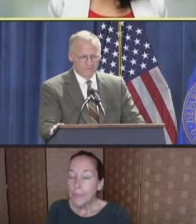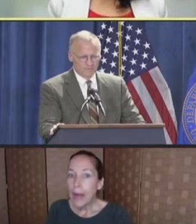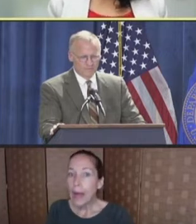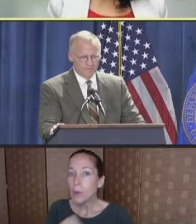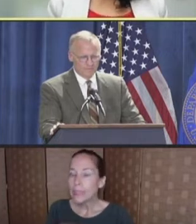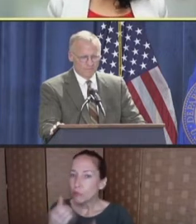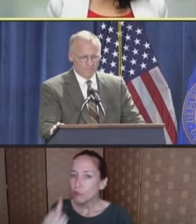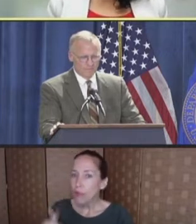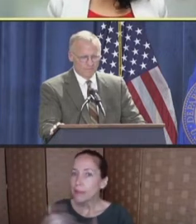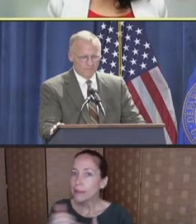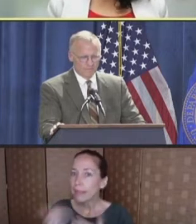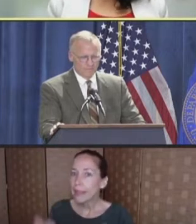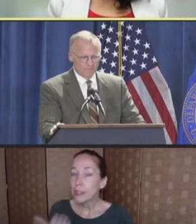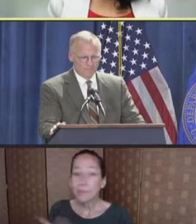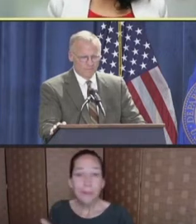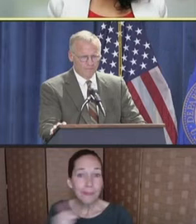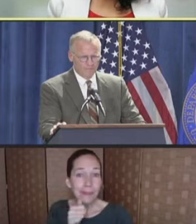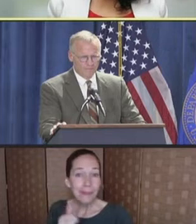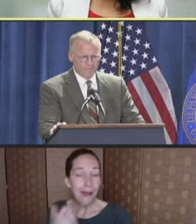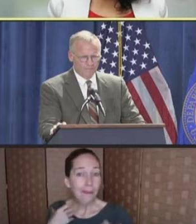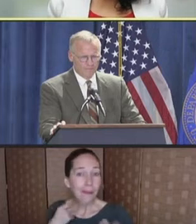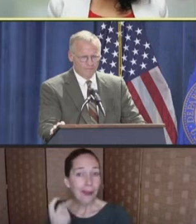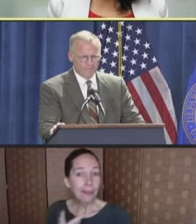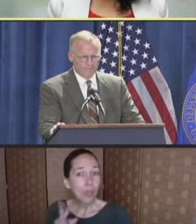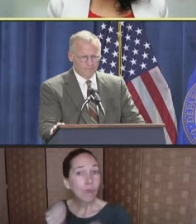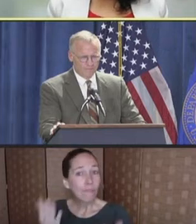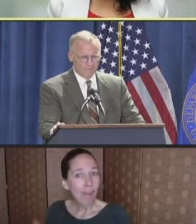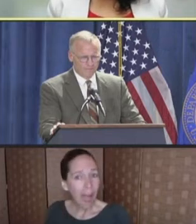So, that might be something; I don't want to make too many, you know, recommendations